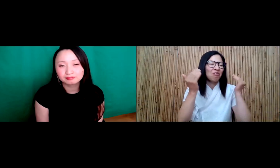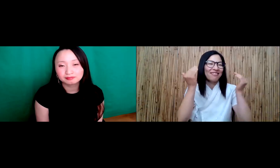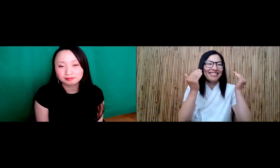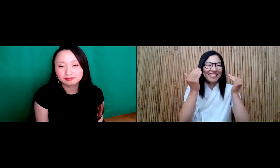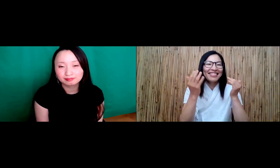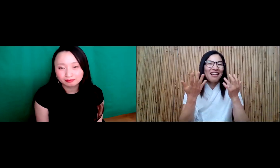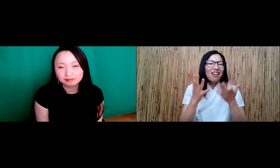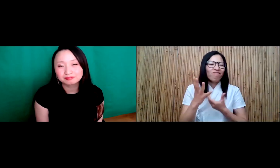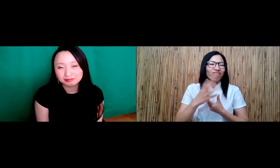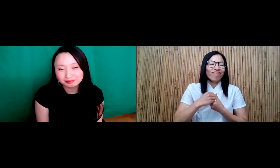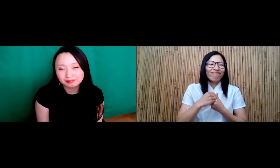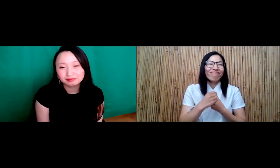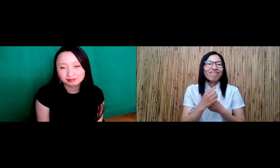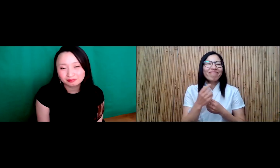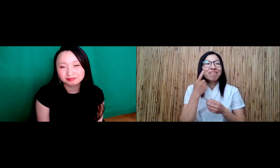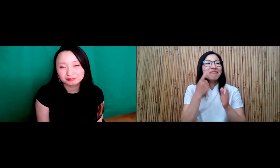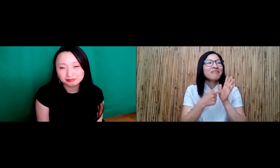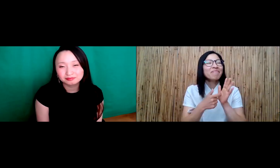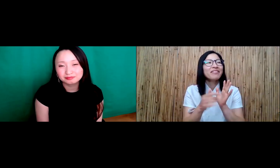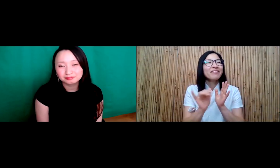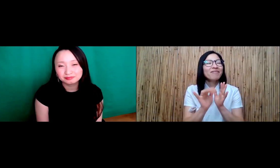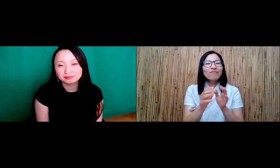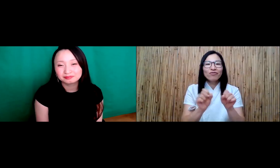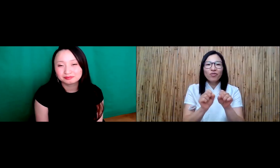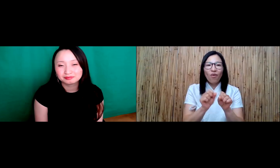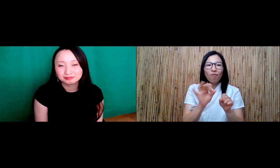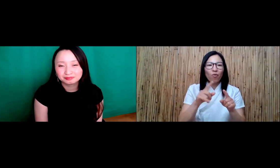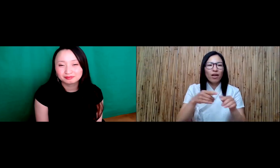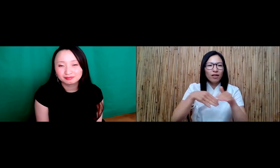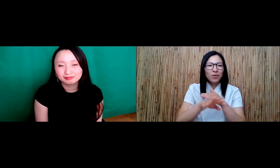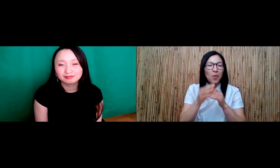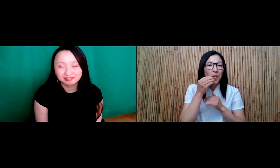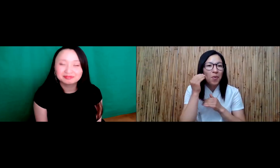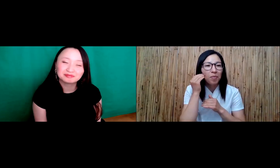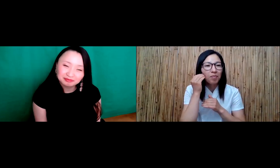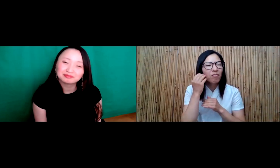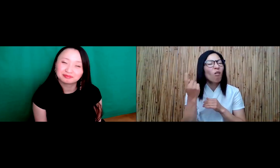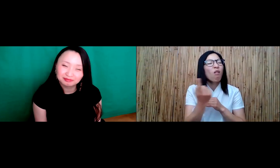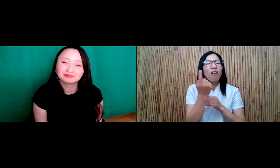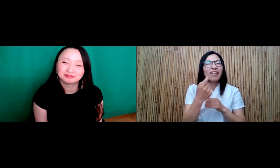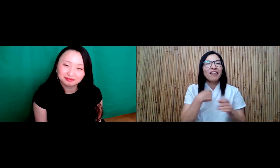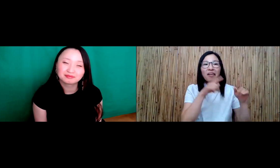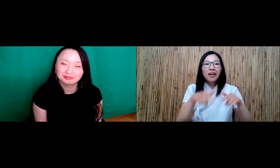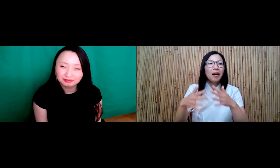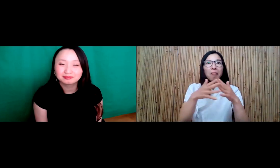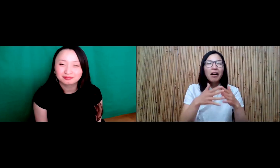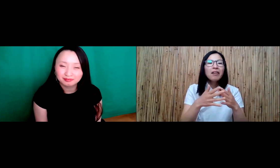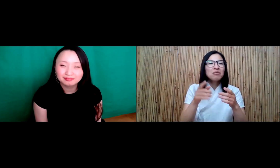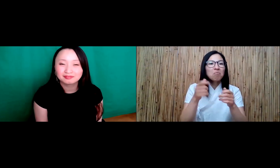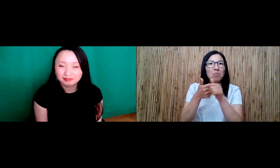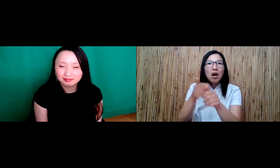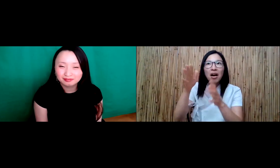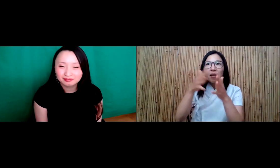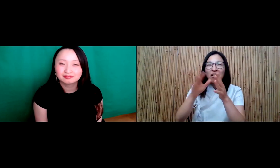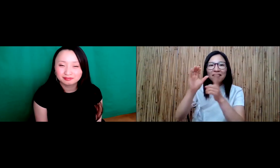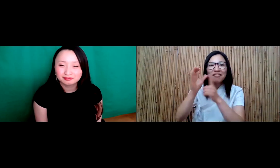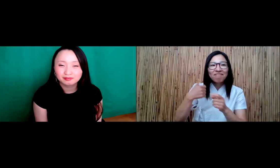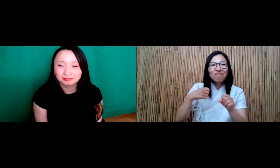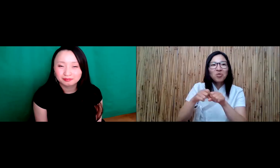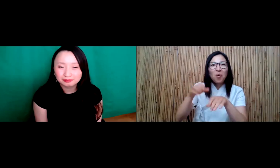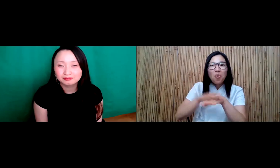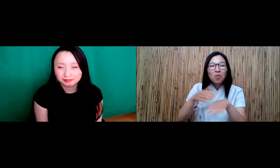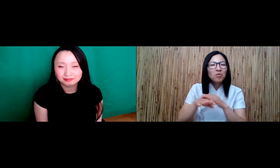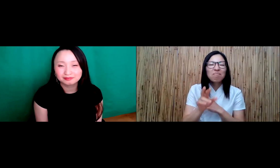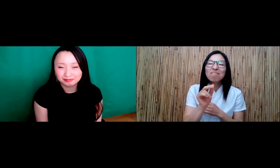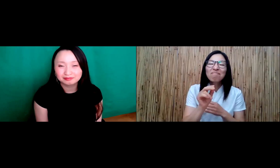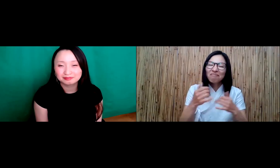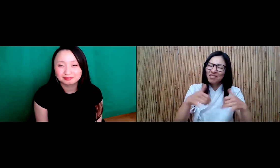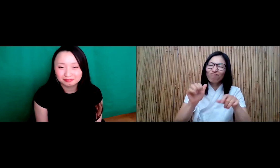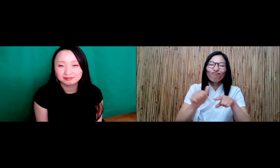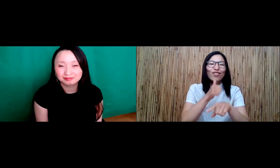When I moved here. I was an adult I was in my 20s.